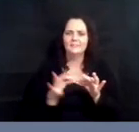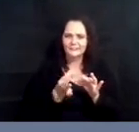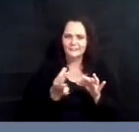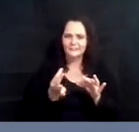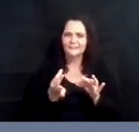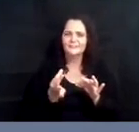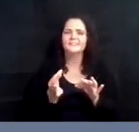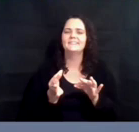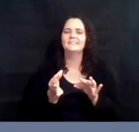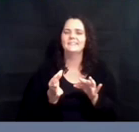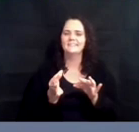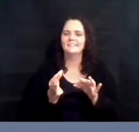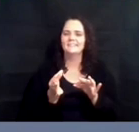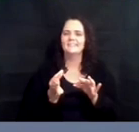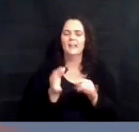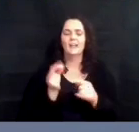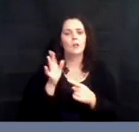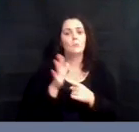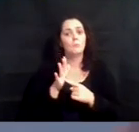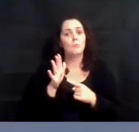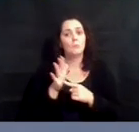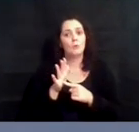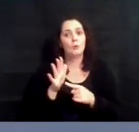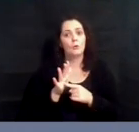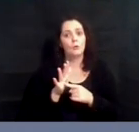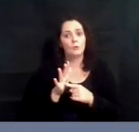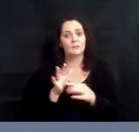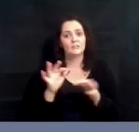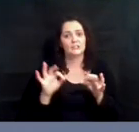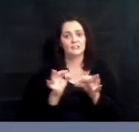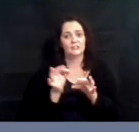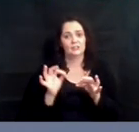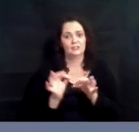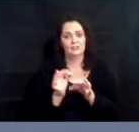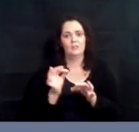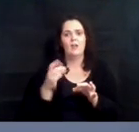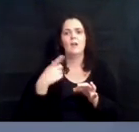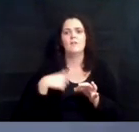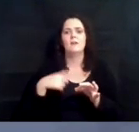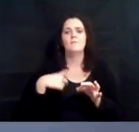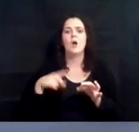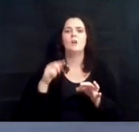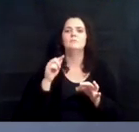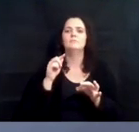and stitching them together is very important because that's going to hold